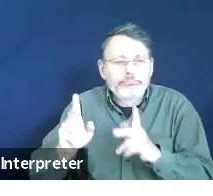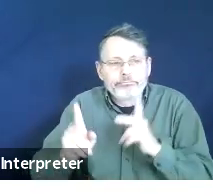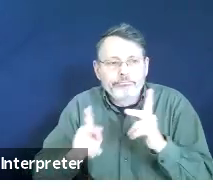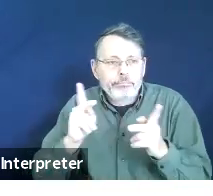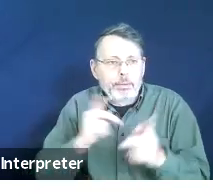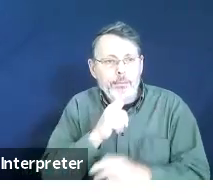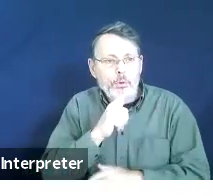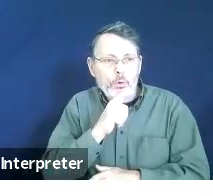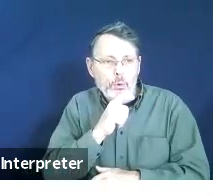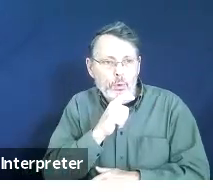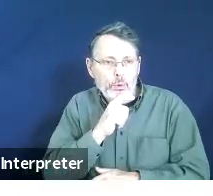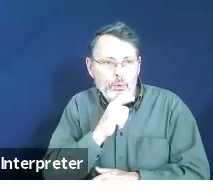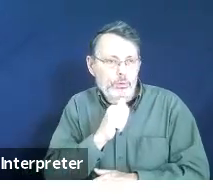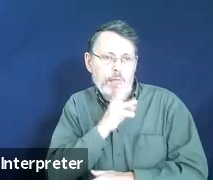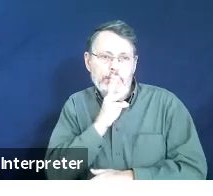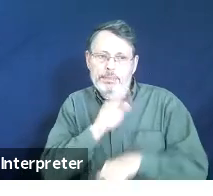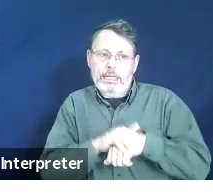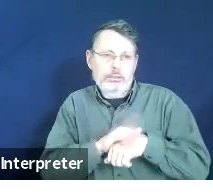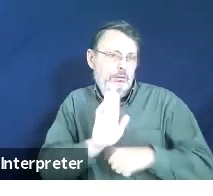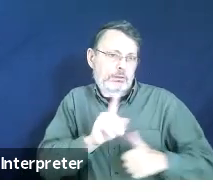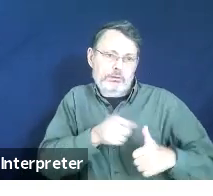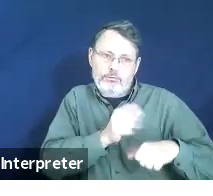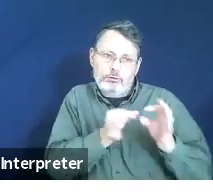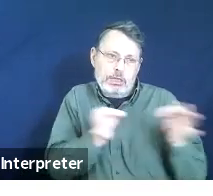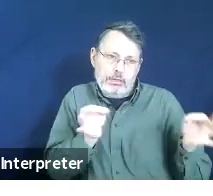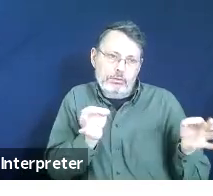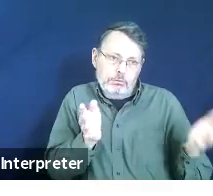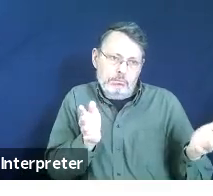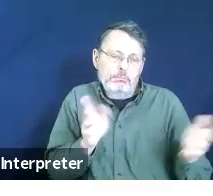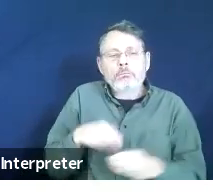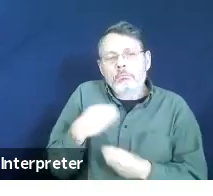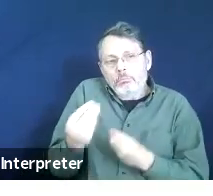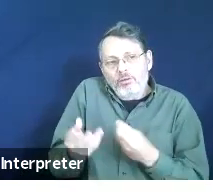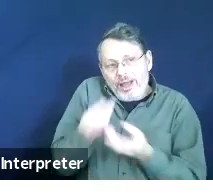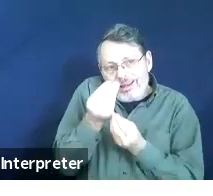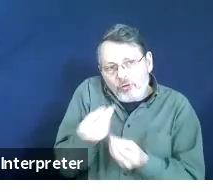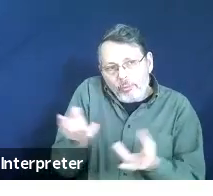English may not be their first language and providing information in the language they